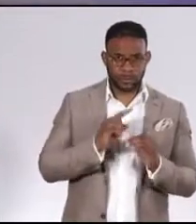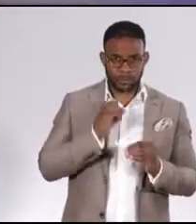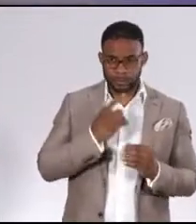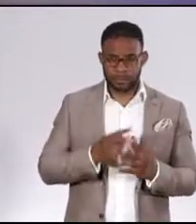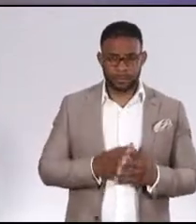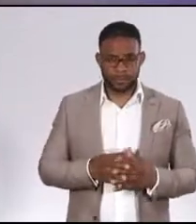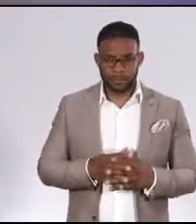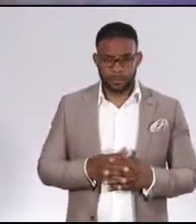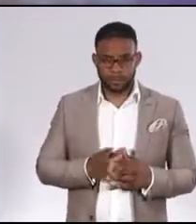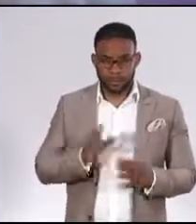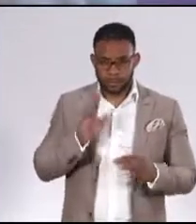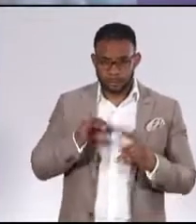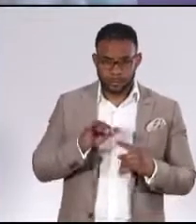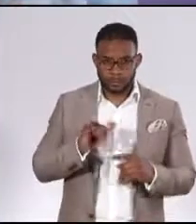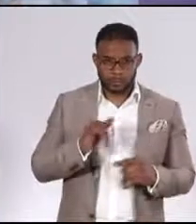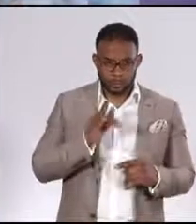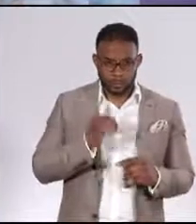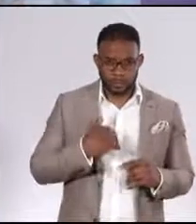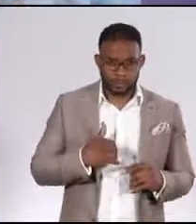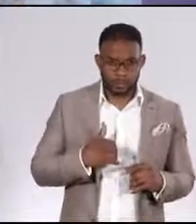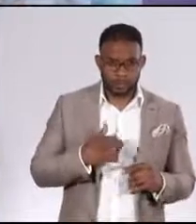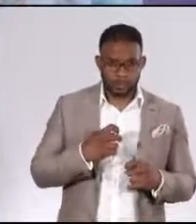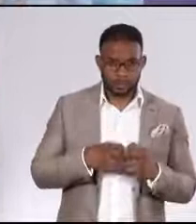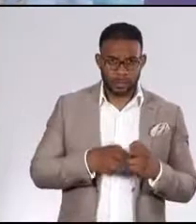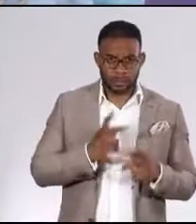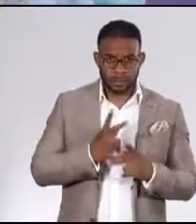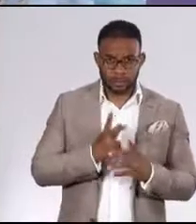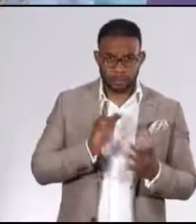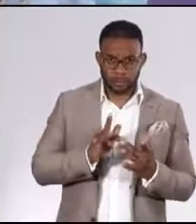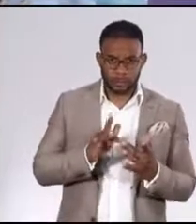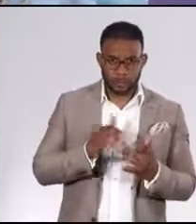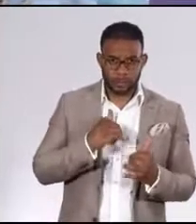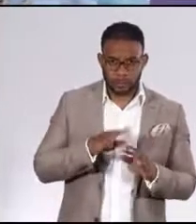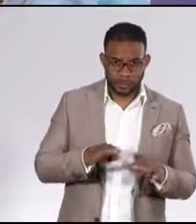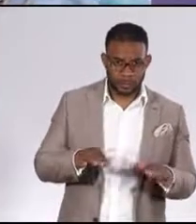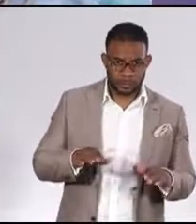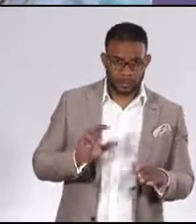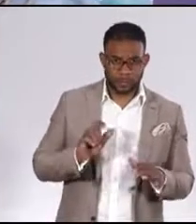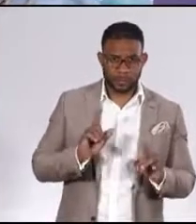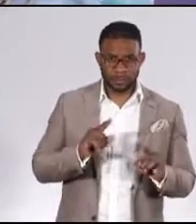I worry that I will have difficulty keeping in touch with my children when they go away to college.